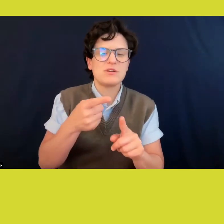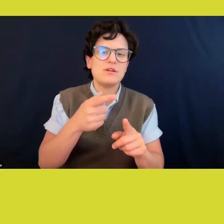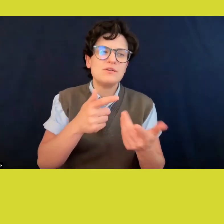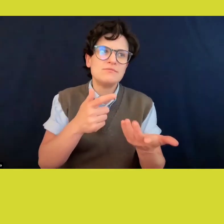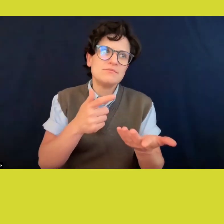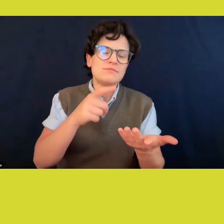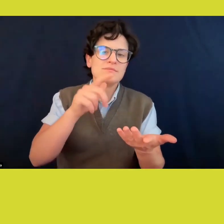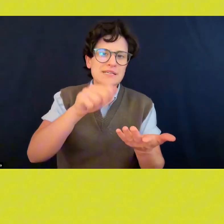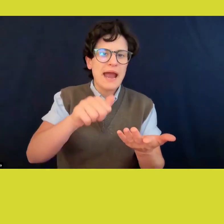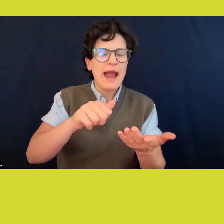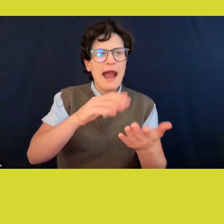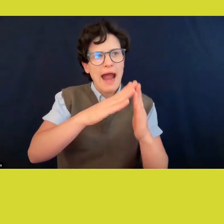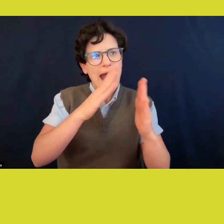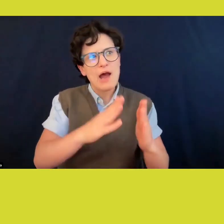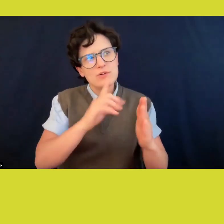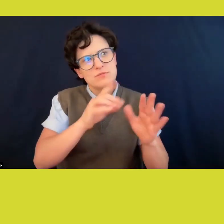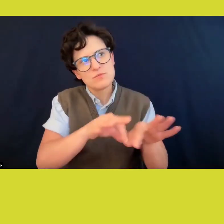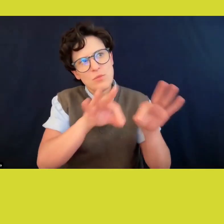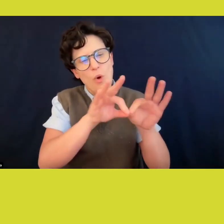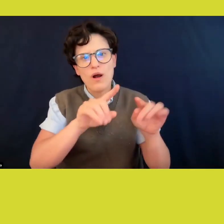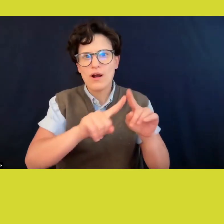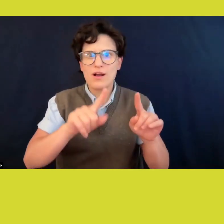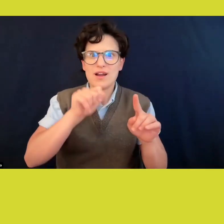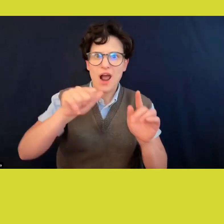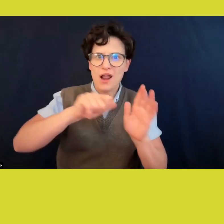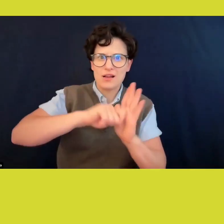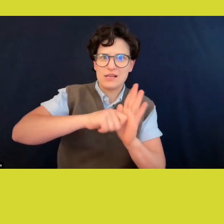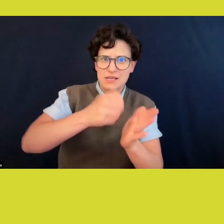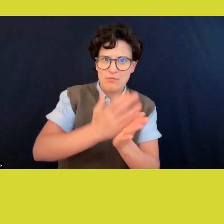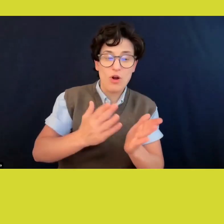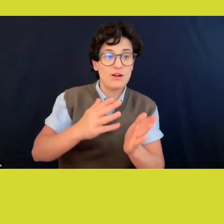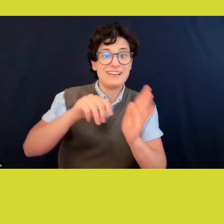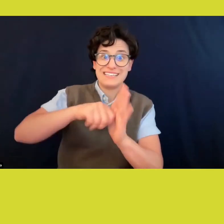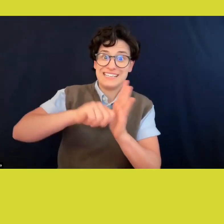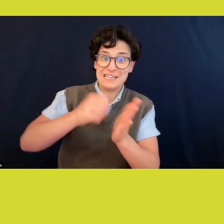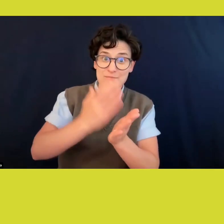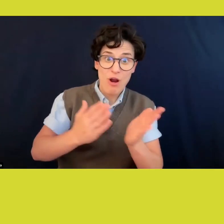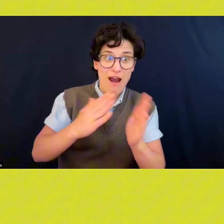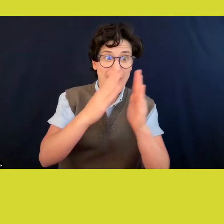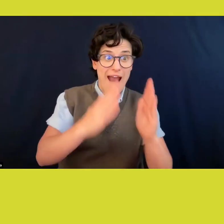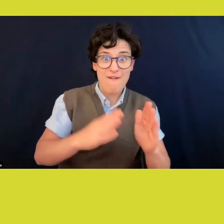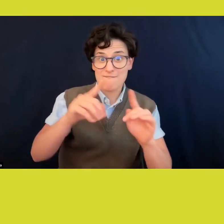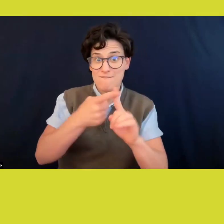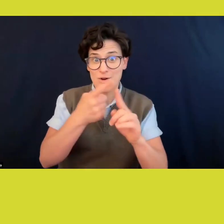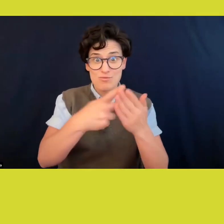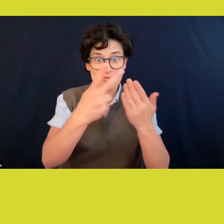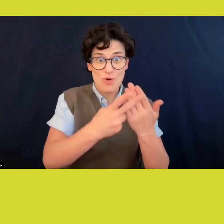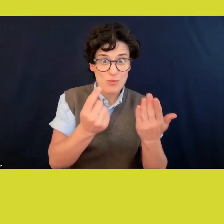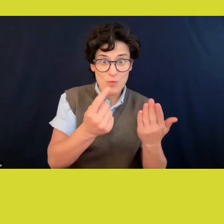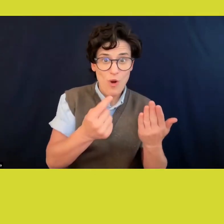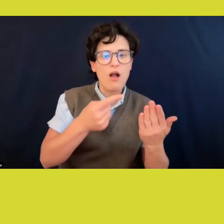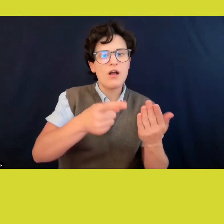a key part of it. The key thing about Housing First is changing the way that we relate to people who have